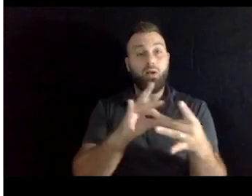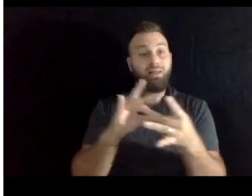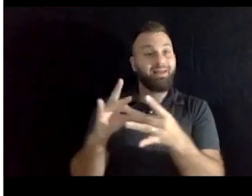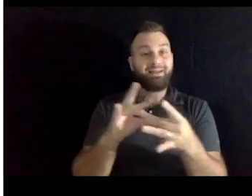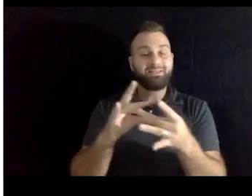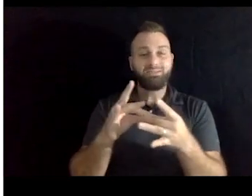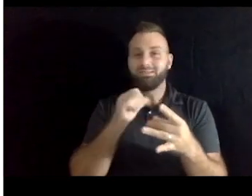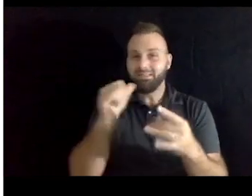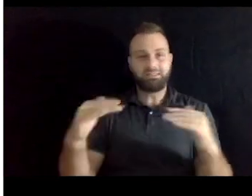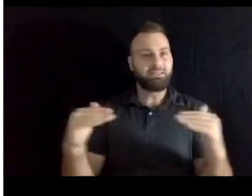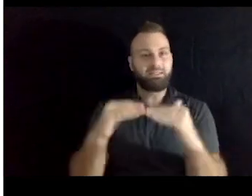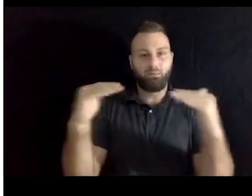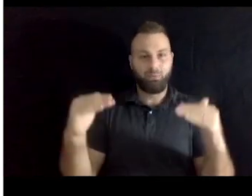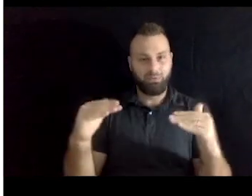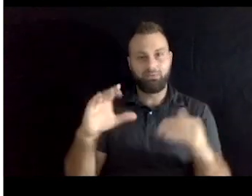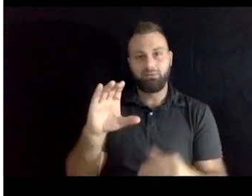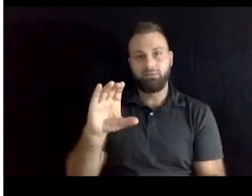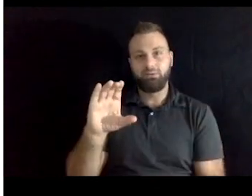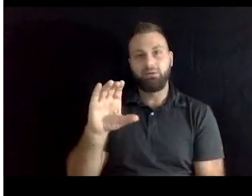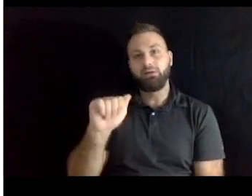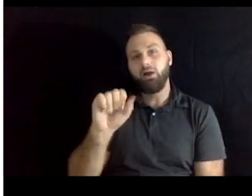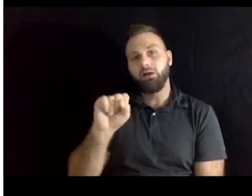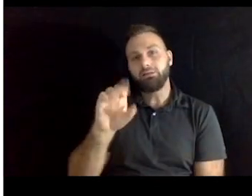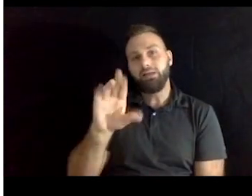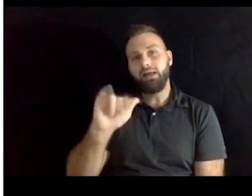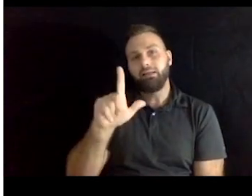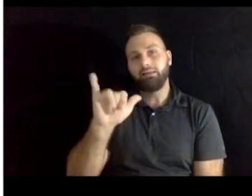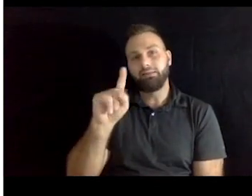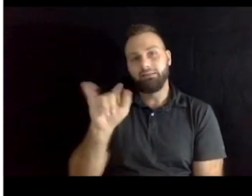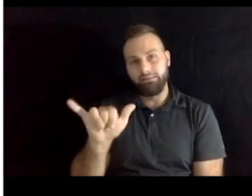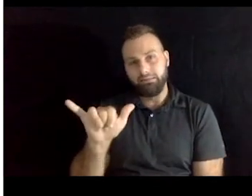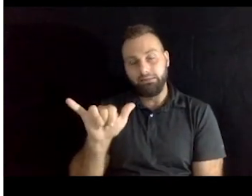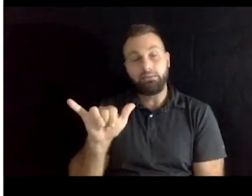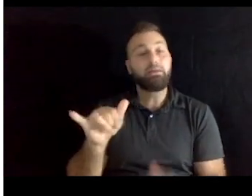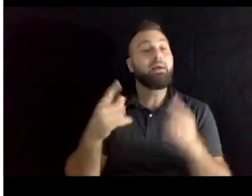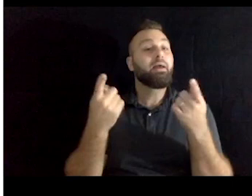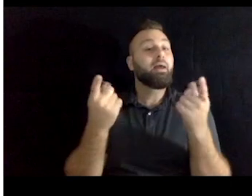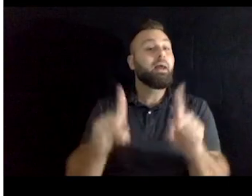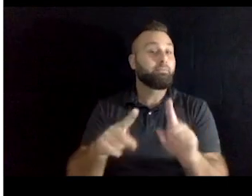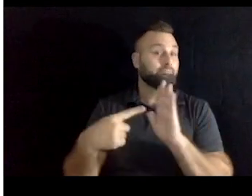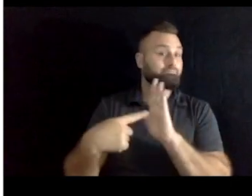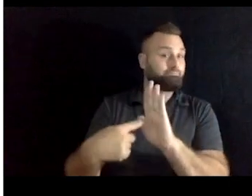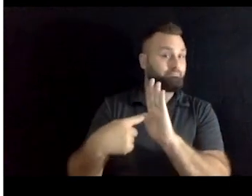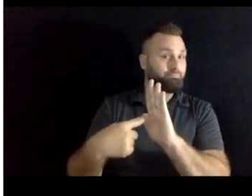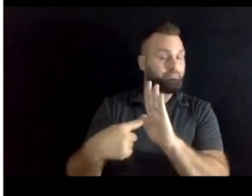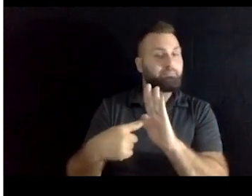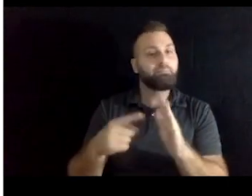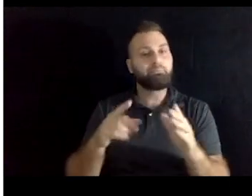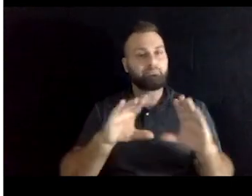I'll give you an example, if a bunch of individuals volunteer for a for a return to work program,